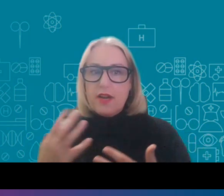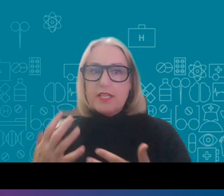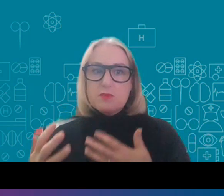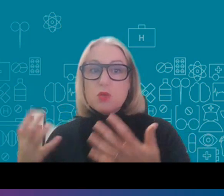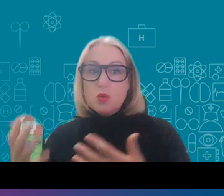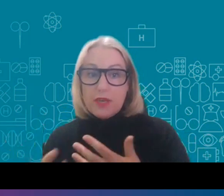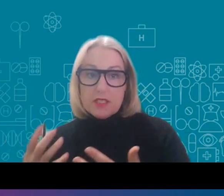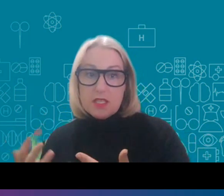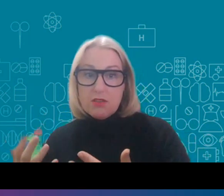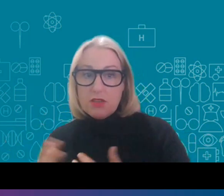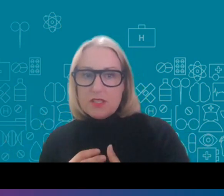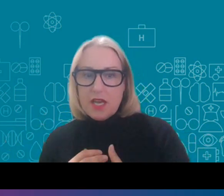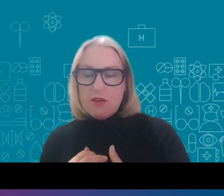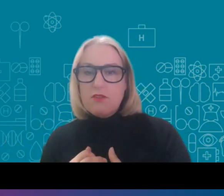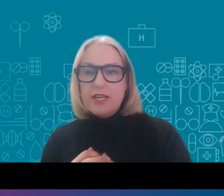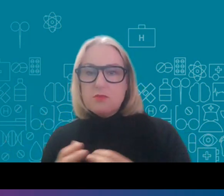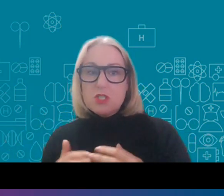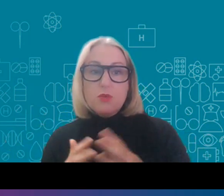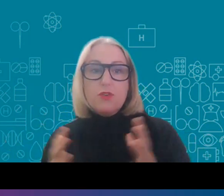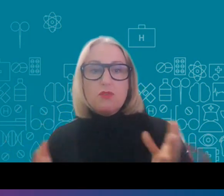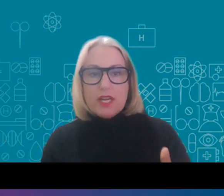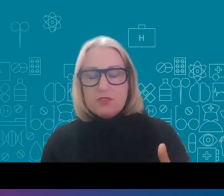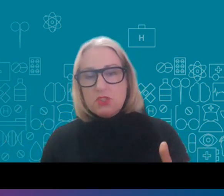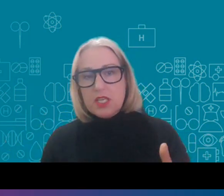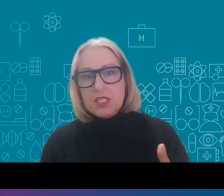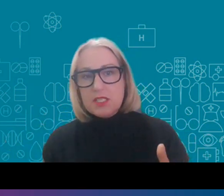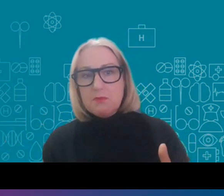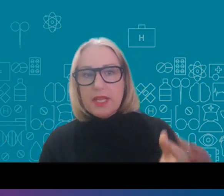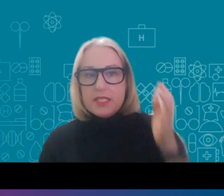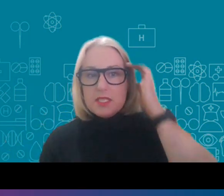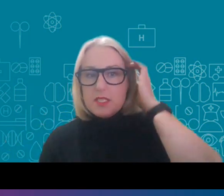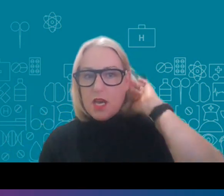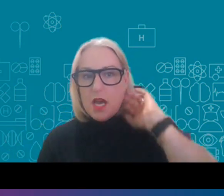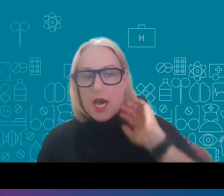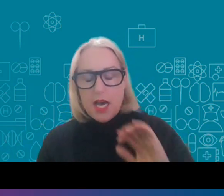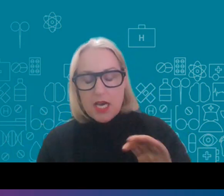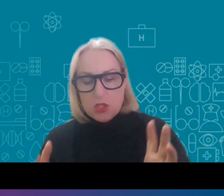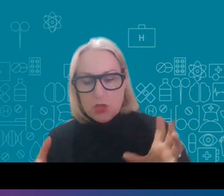arrangements or reconsidering those current arrangements. So we've got a range of strategies in place to